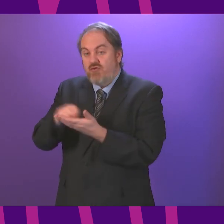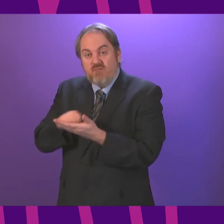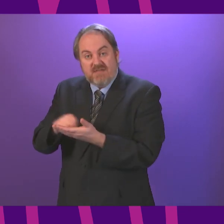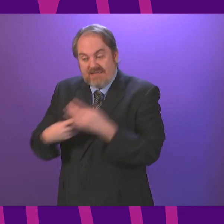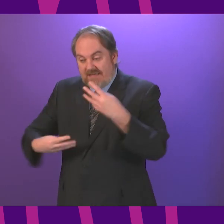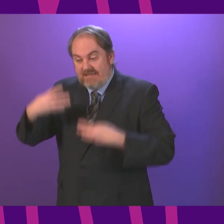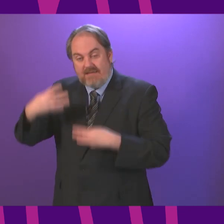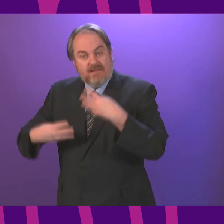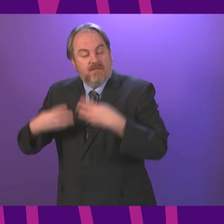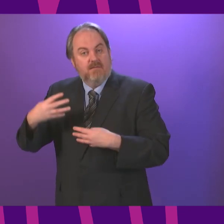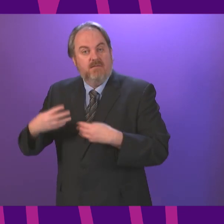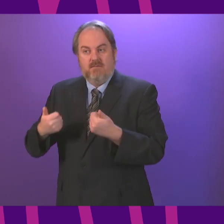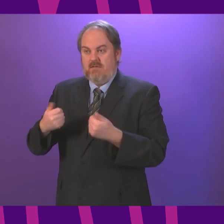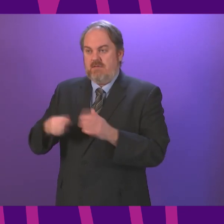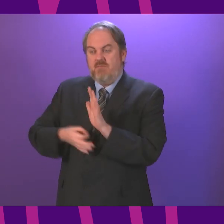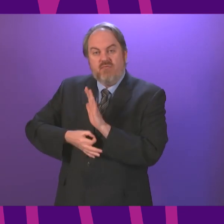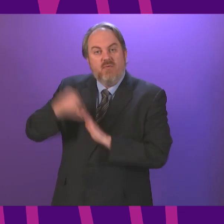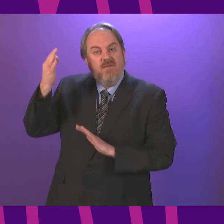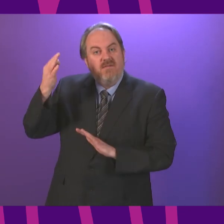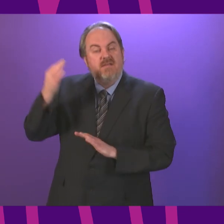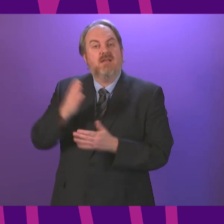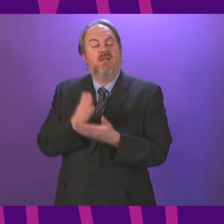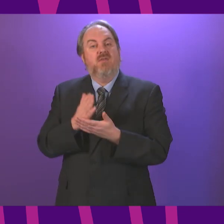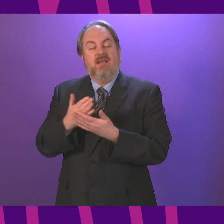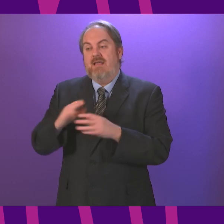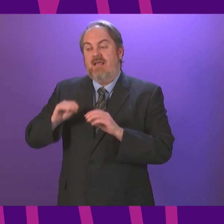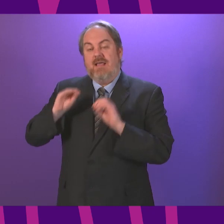The gap in the proportion of young people in education, employment and training has narrowed